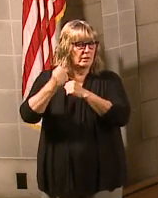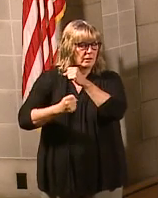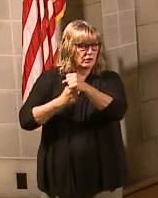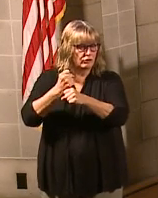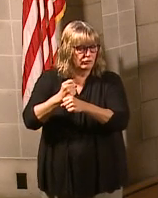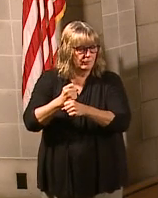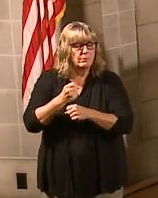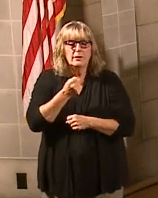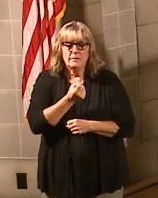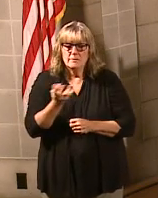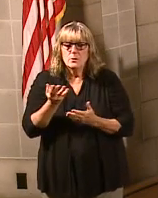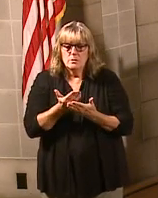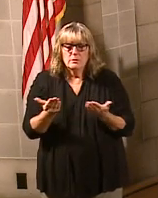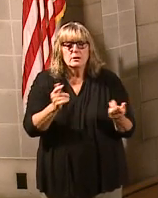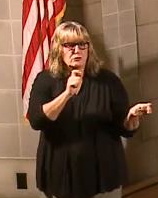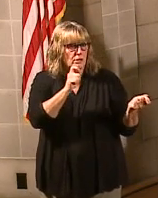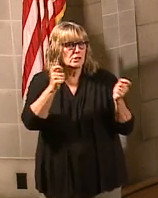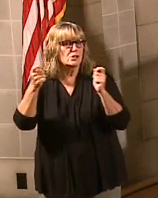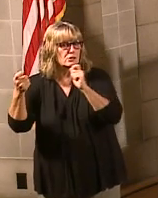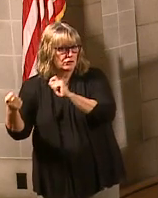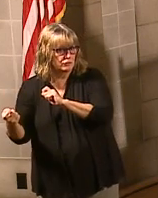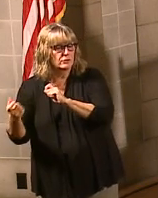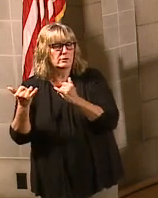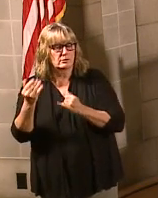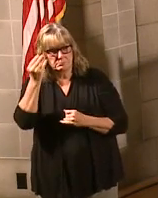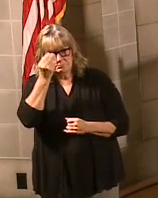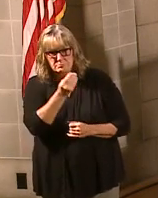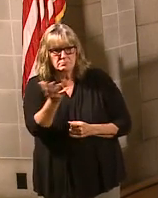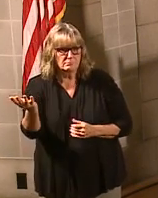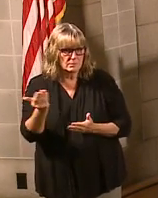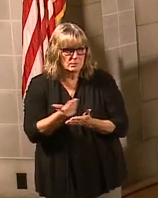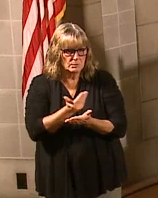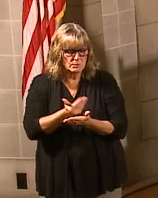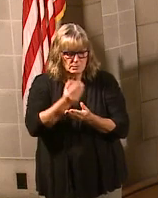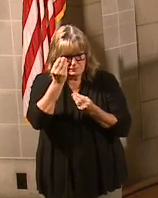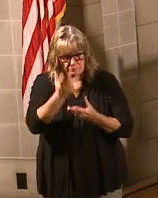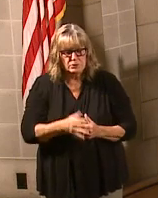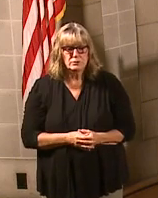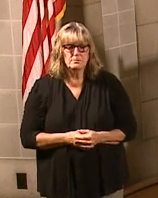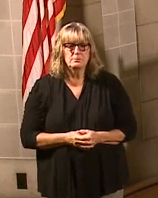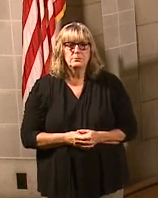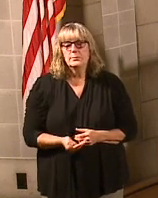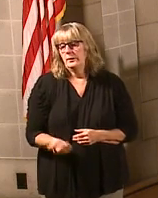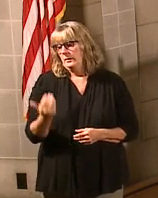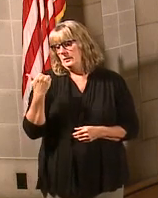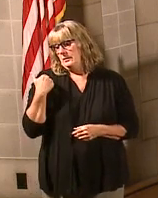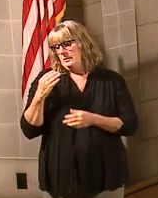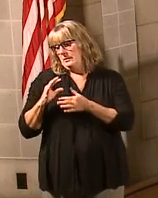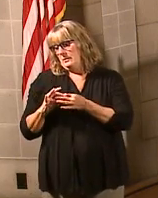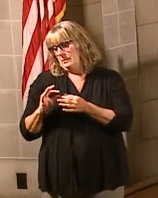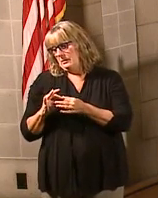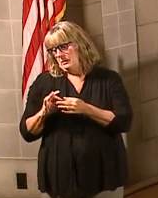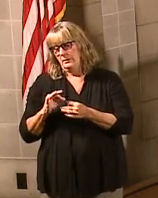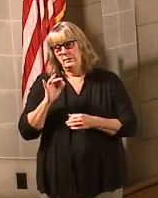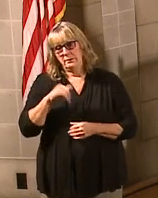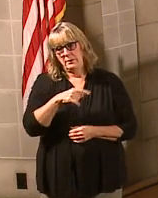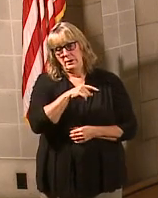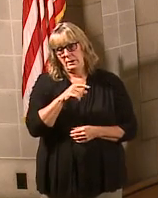TREATMENT. I THINK THE LAST TIME WE SPOKE HERE ABOUT THAT WAS PROBABLY BACK AT THE BEGINNING OF THE YEAR AND A FEW THINGS HAVE